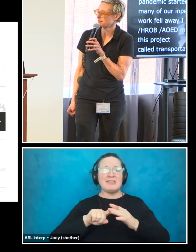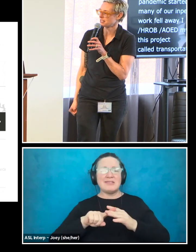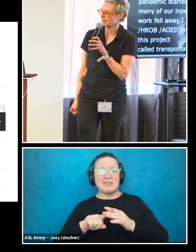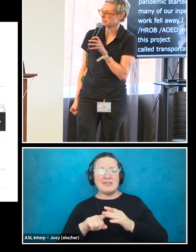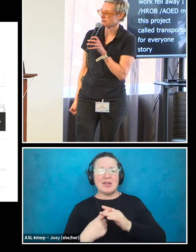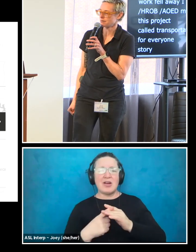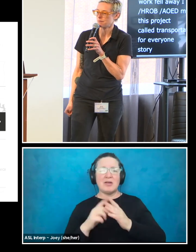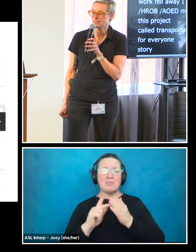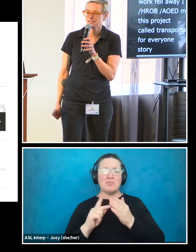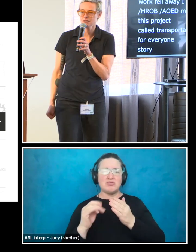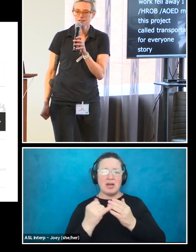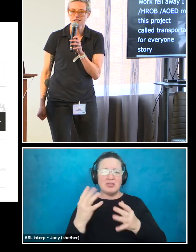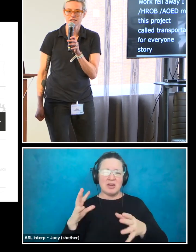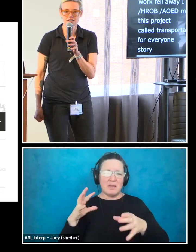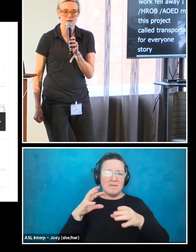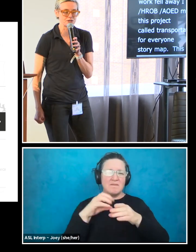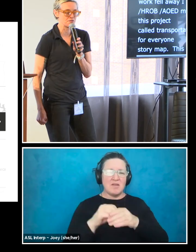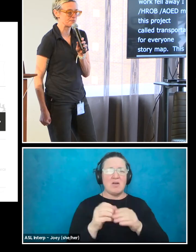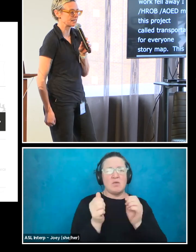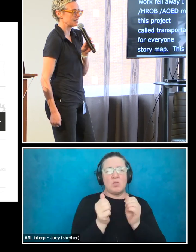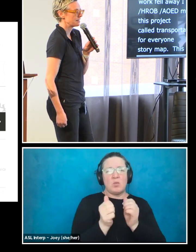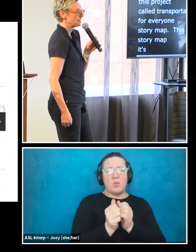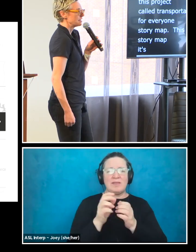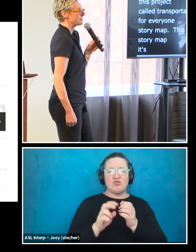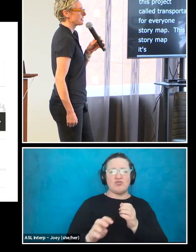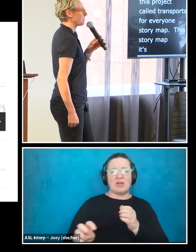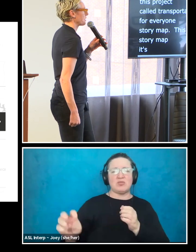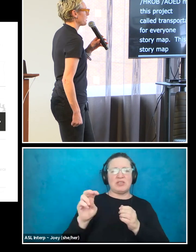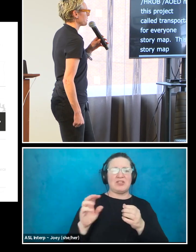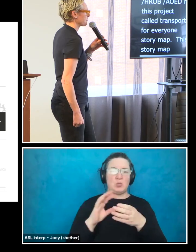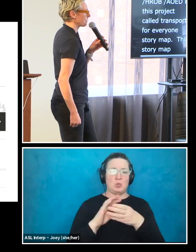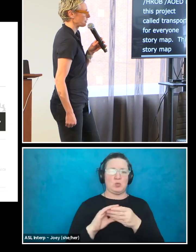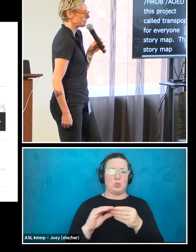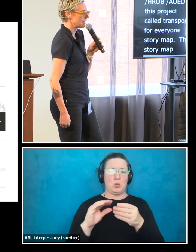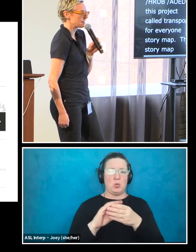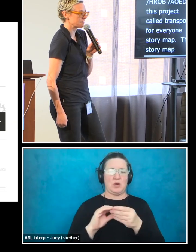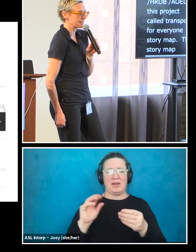image of that story map. It's still on the DRW website. You can go there. There's around 300